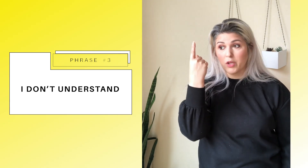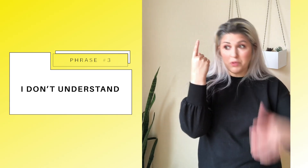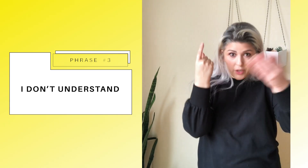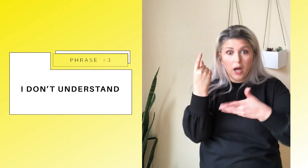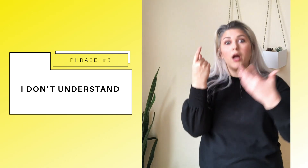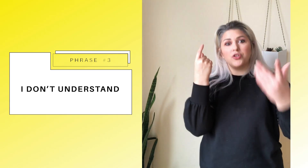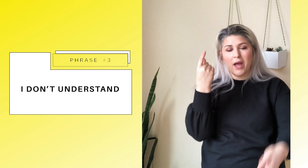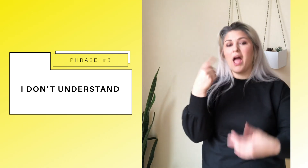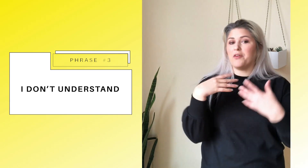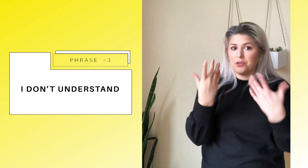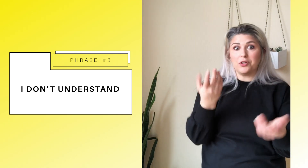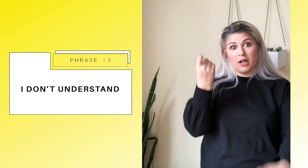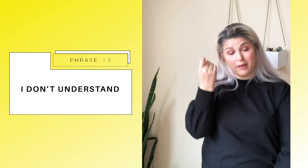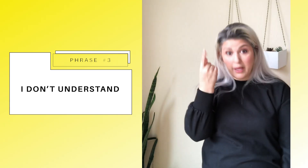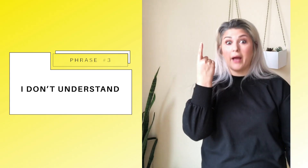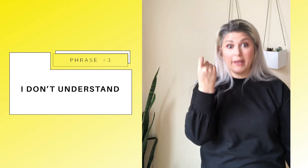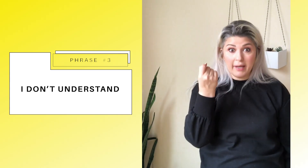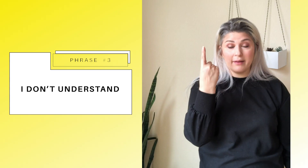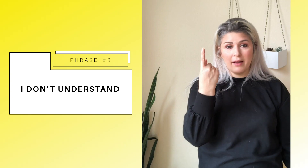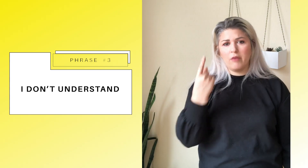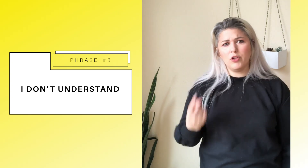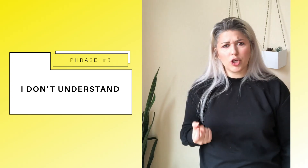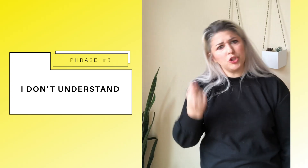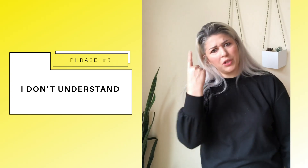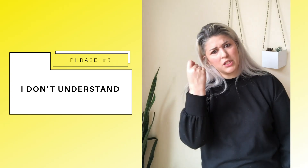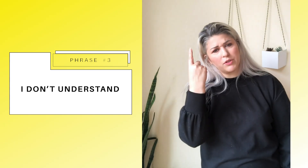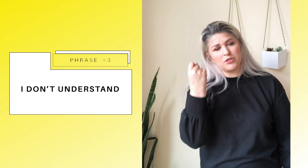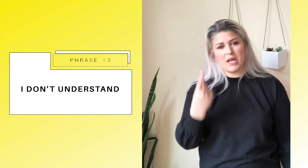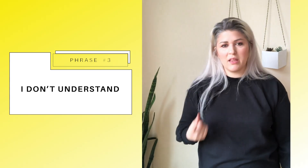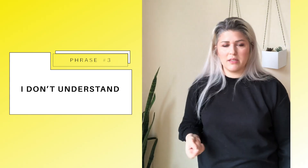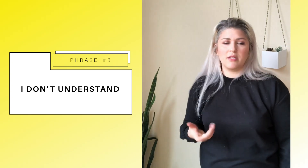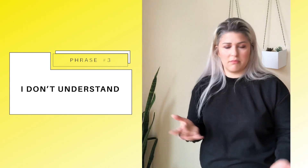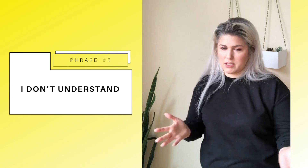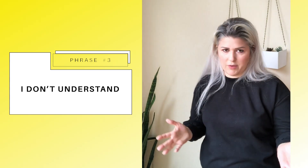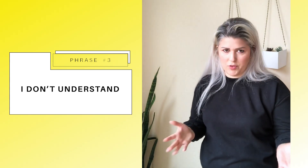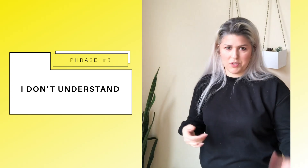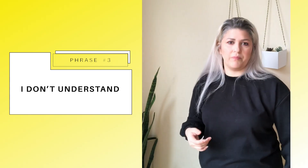You would nod your head or look like, yeah, I get it. If you look clueless while you're signing this, then that's confusing.